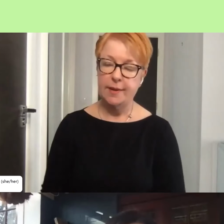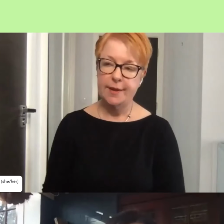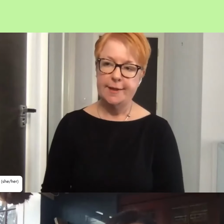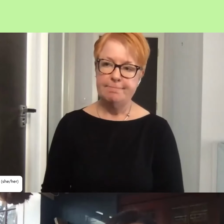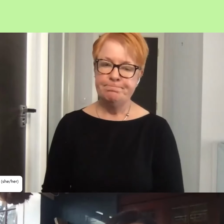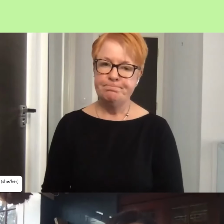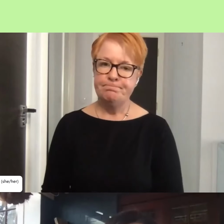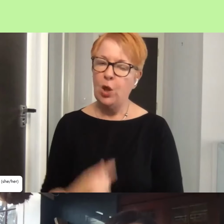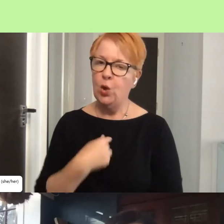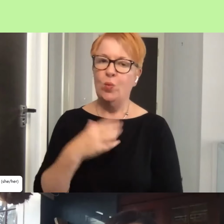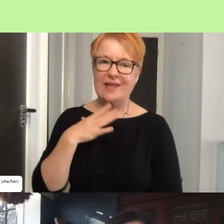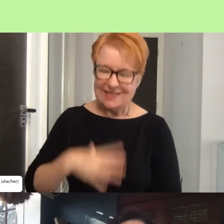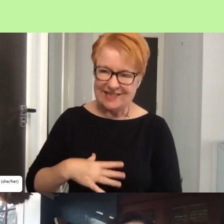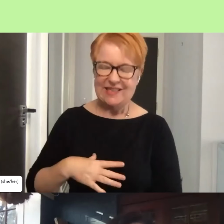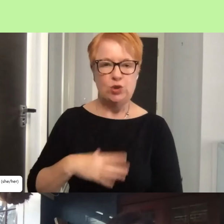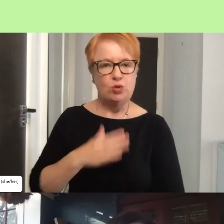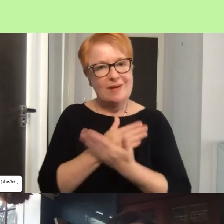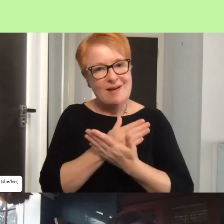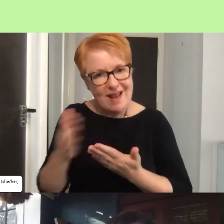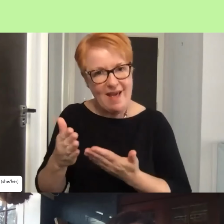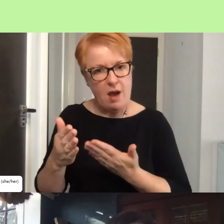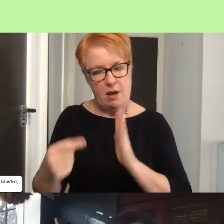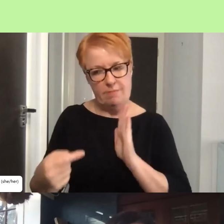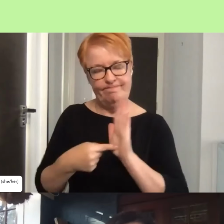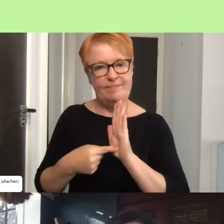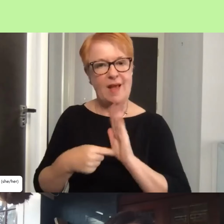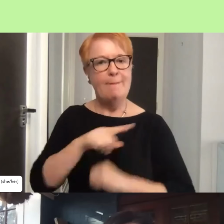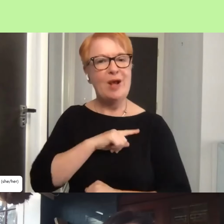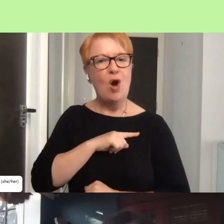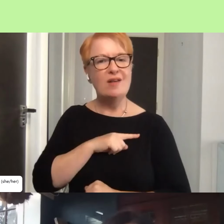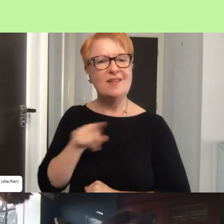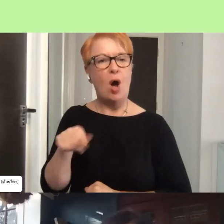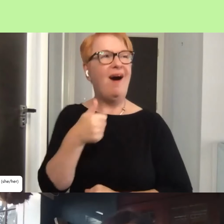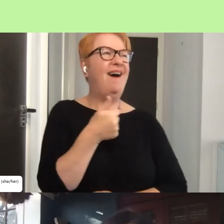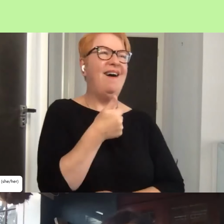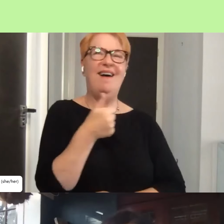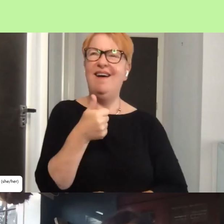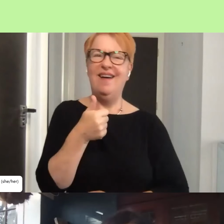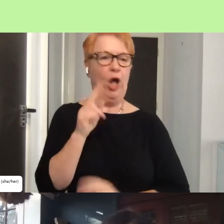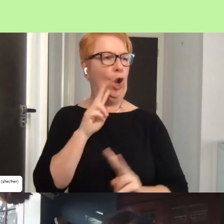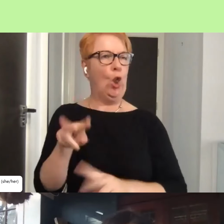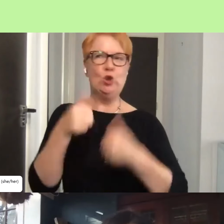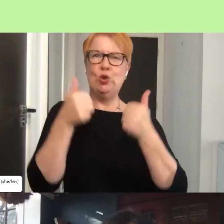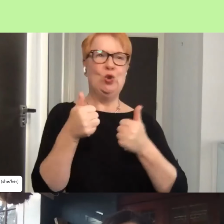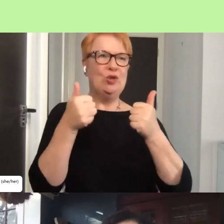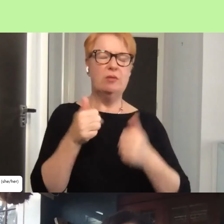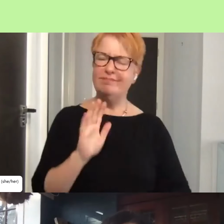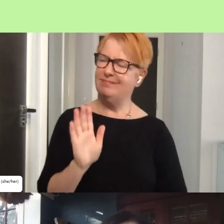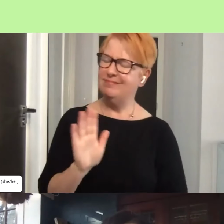distinction. Otherwise, everything looks good. So good intention since the beginning, we say for ‘Silent University’, for instance,